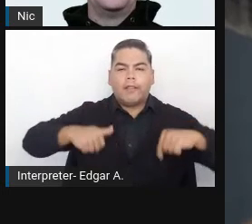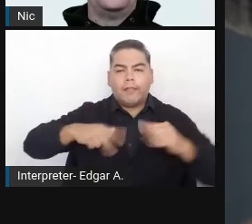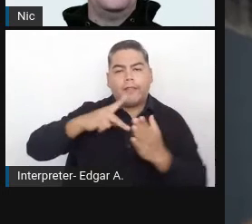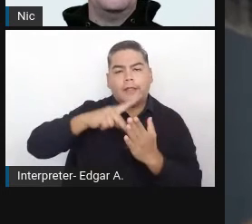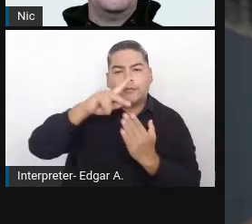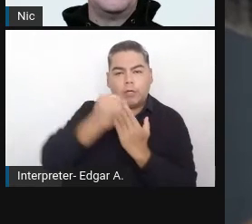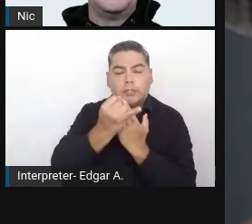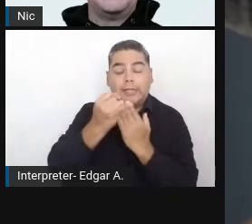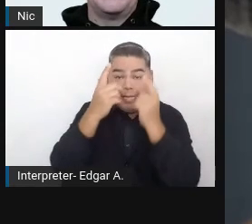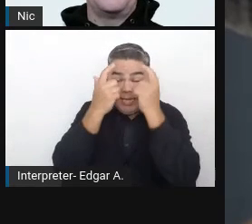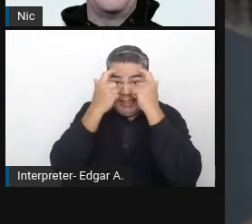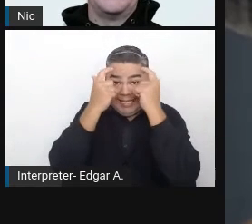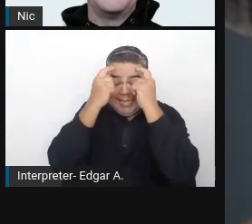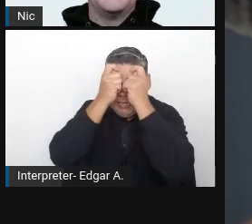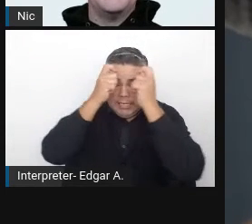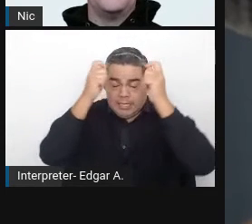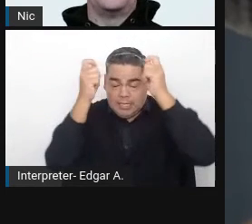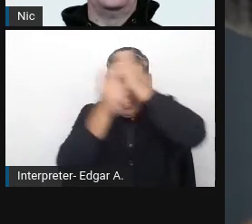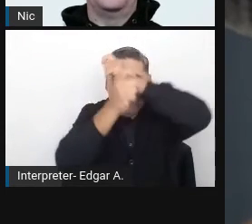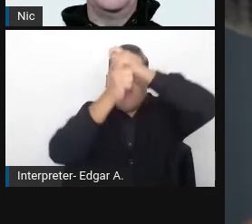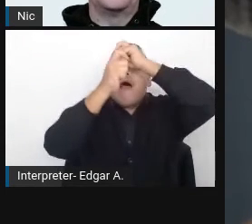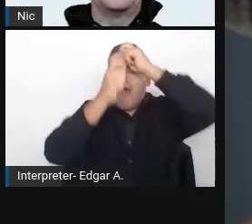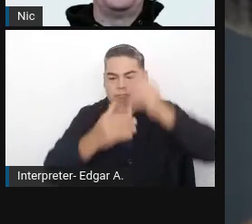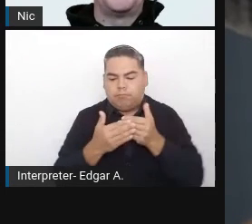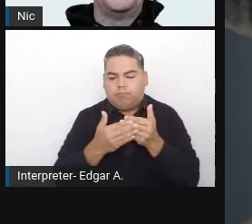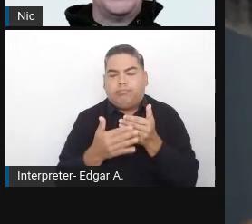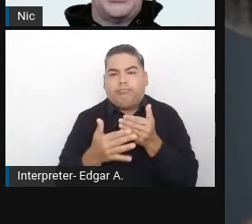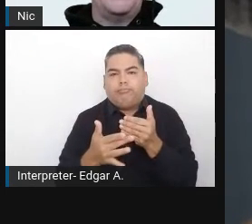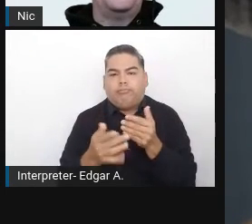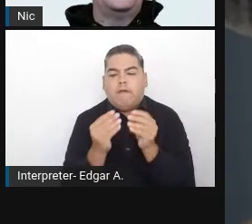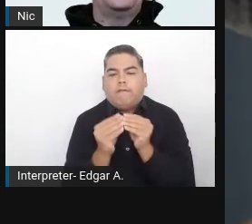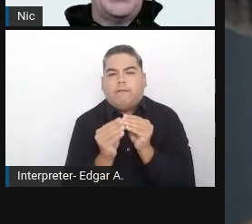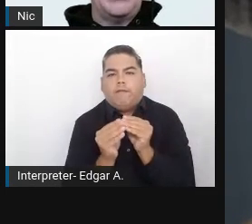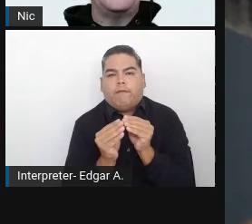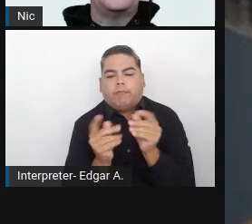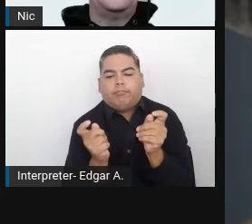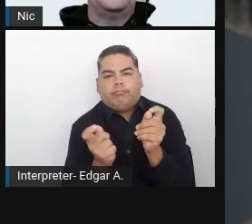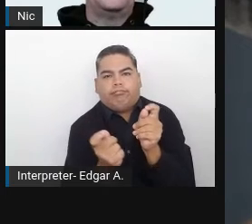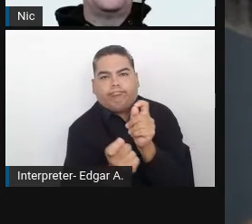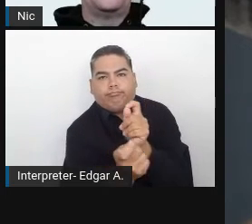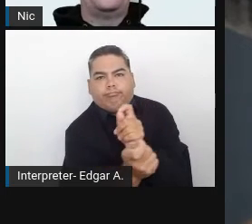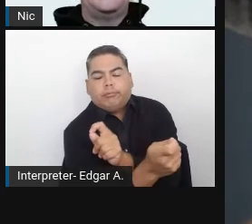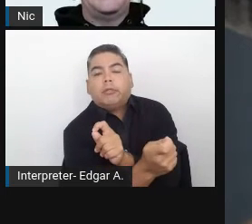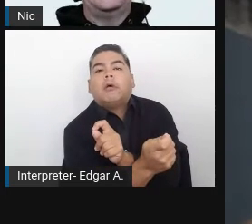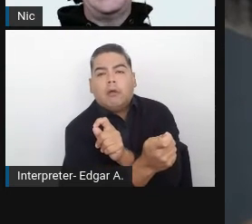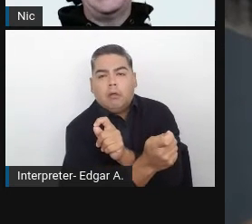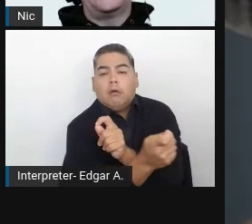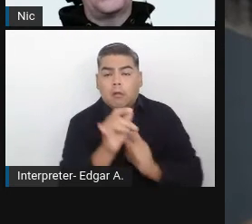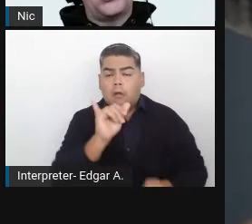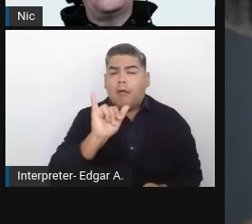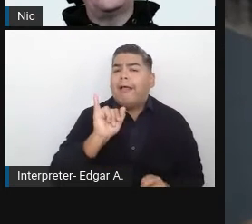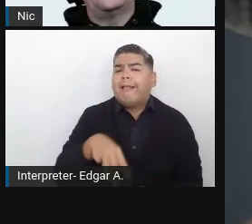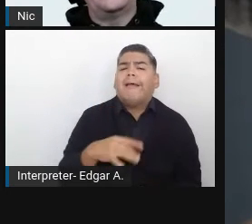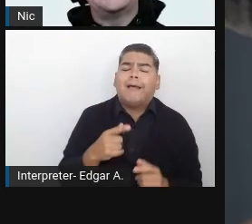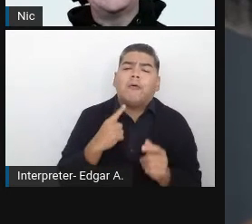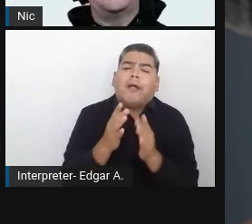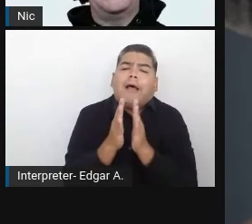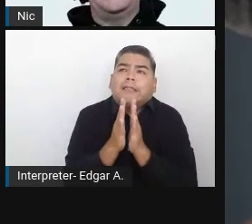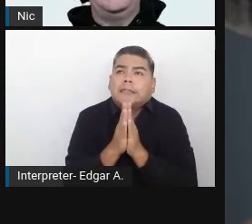to get things easier to fix. I'm going to ask you to create a culture of accessibility